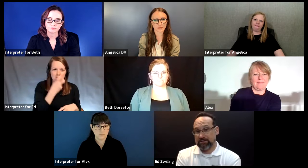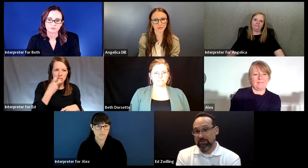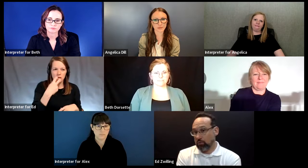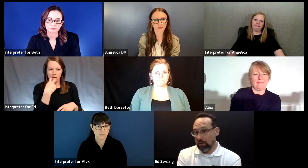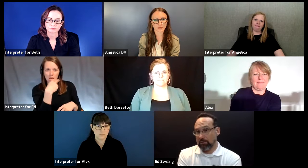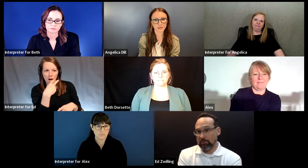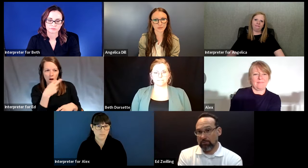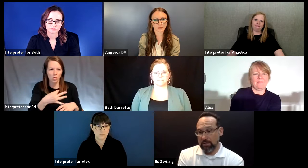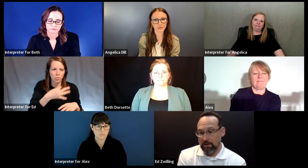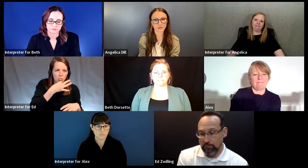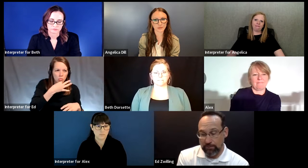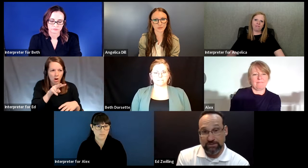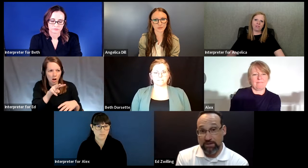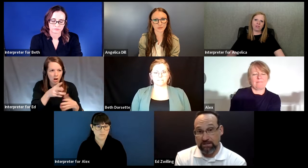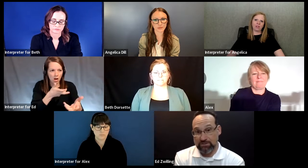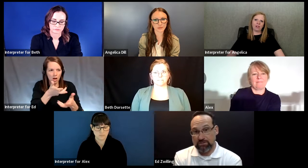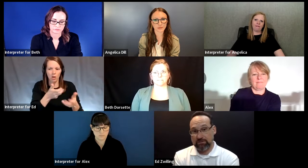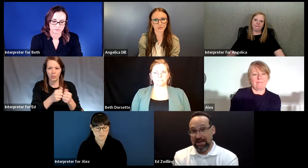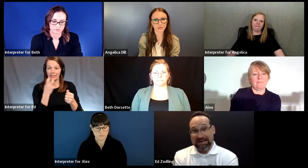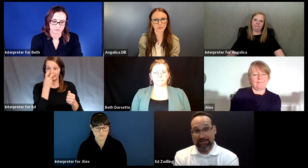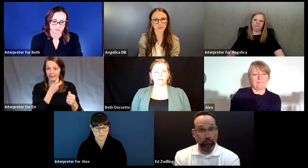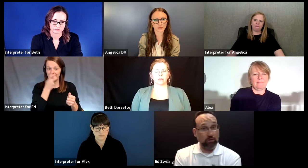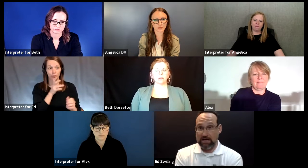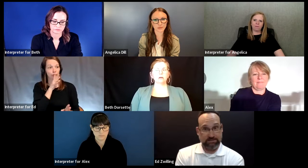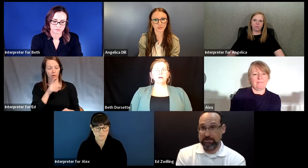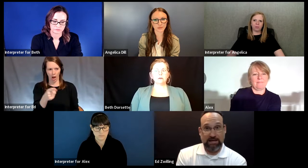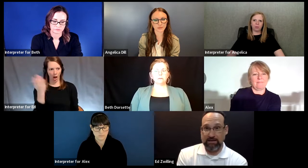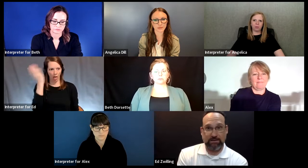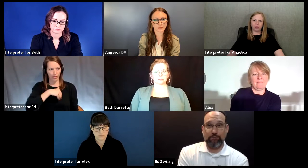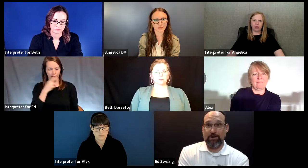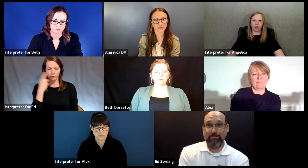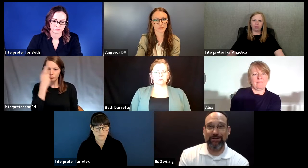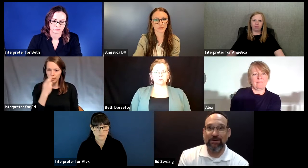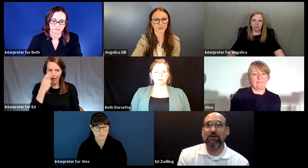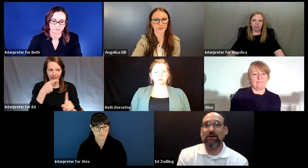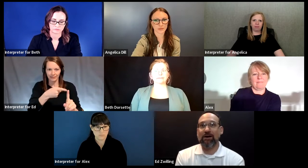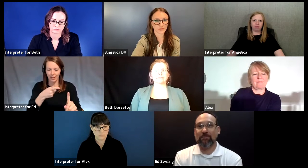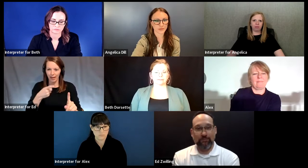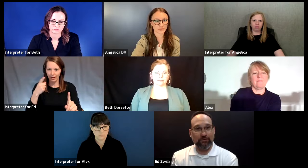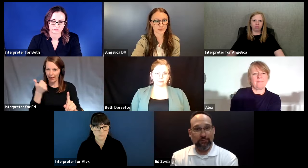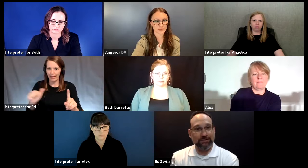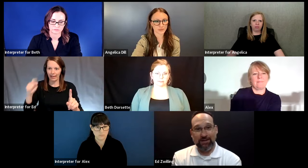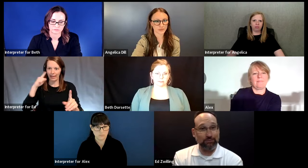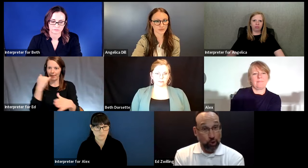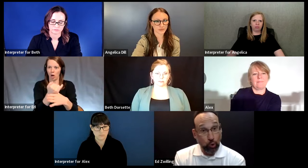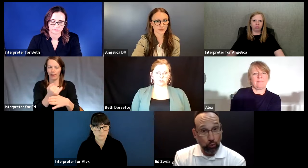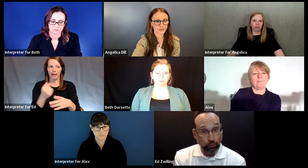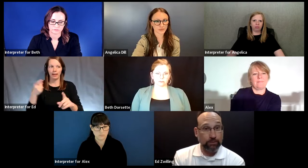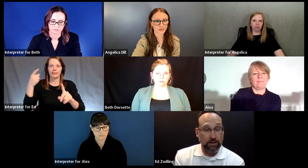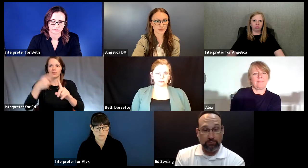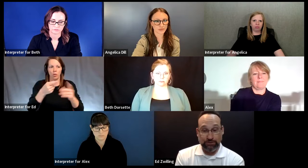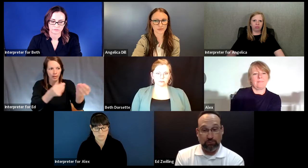and so well with speech that I didn't realize that they had any impairment until I was told.